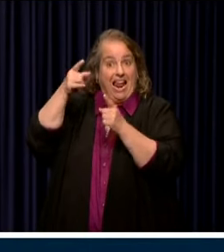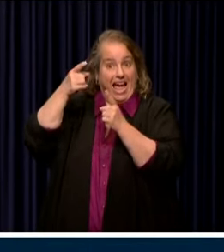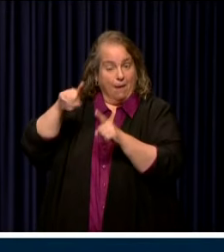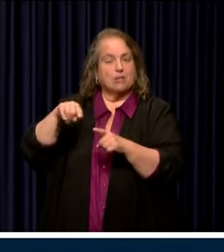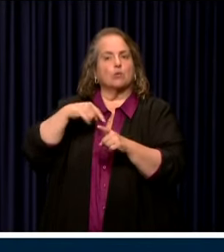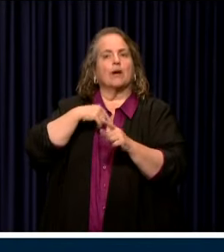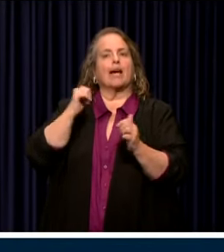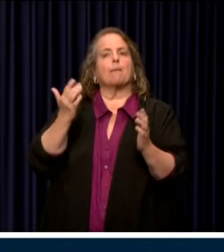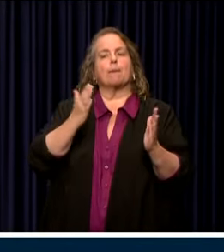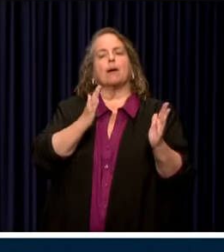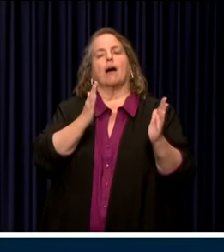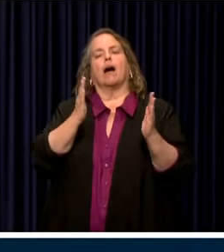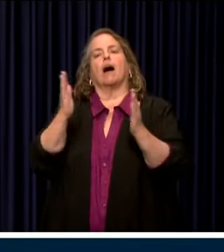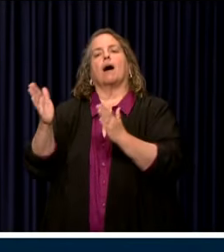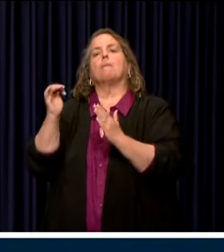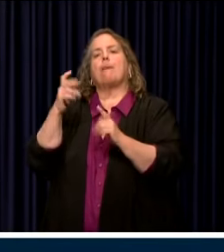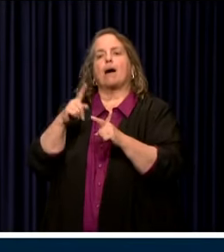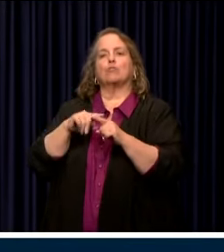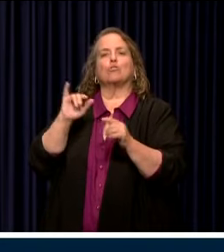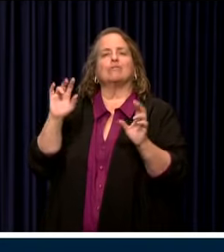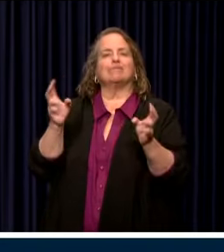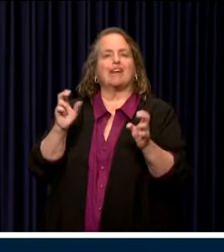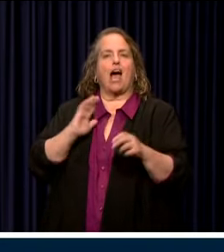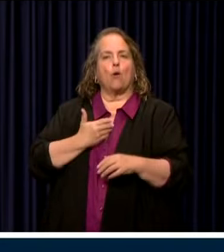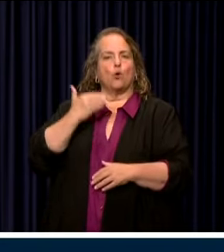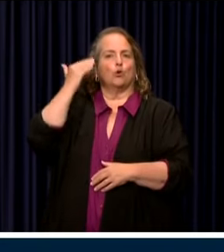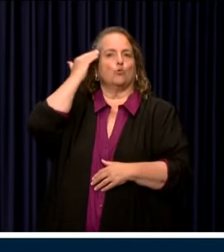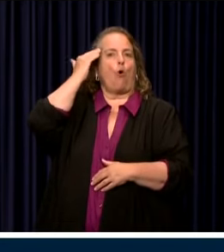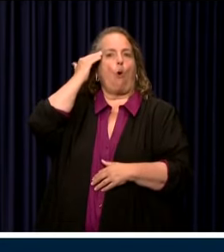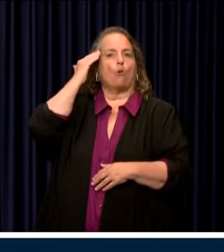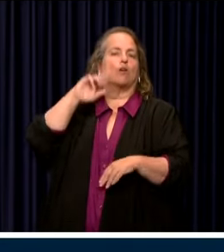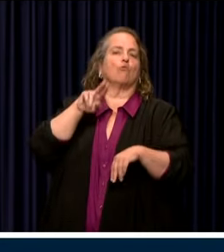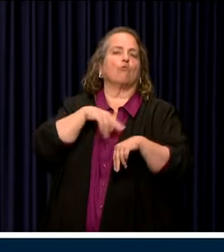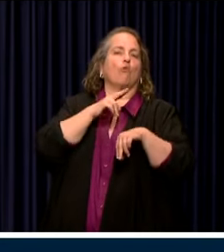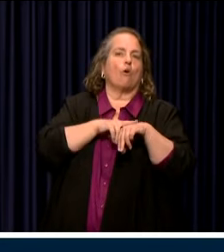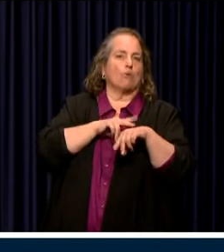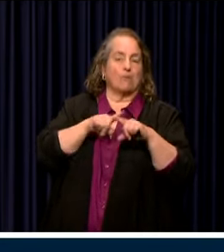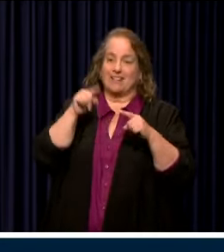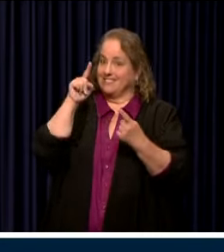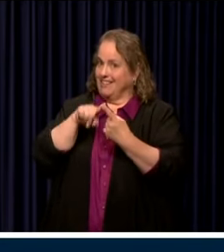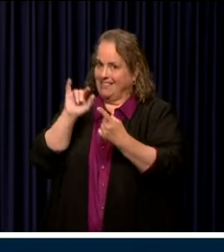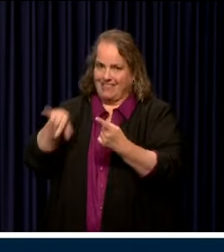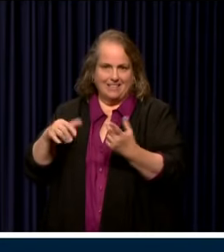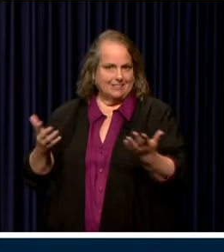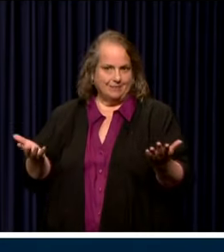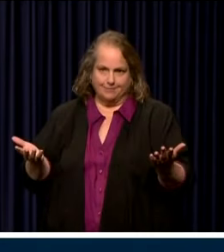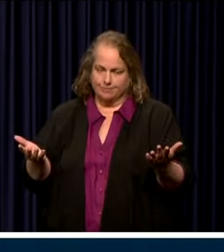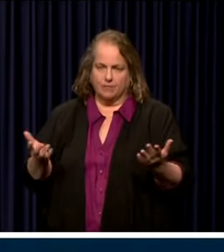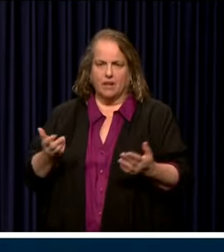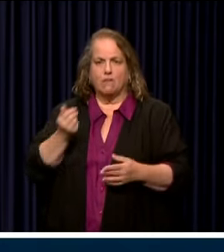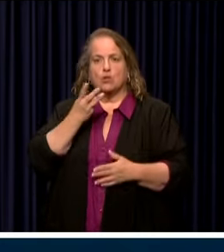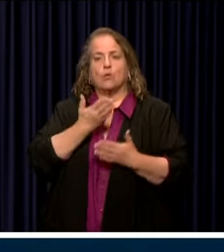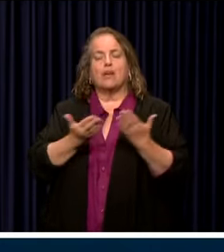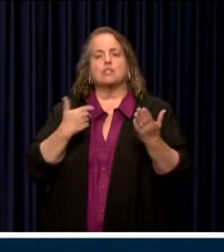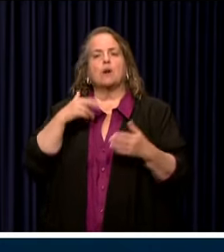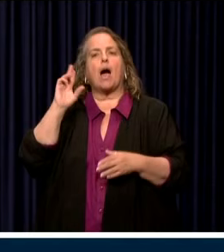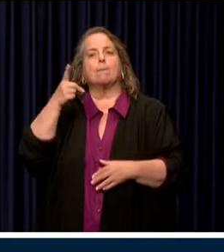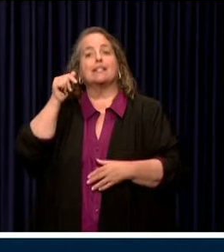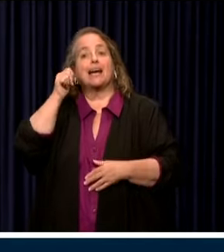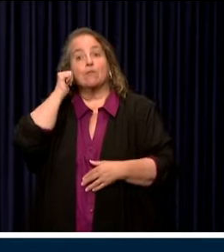ALL RIGHT. WE'VE GOT ABOUT 15 MINUTES LEFT. WE'VE GOT A SERIES OF QUESTIONS.